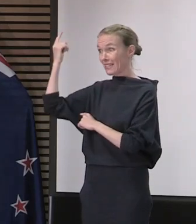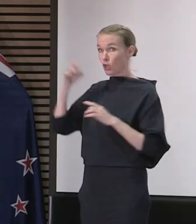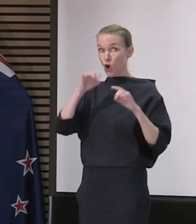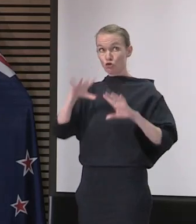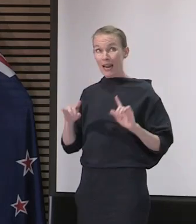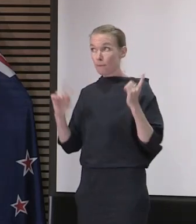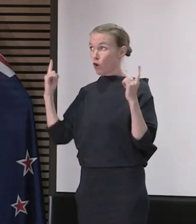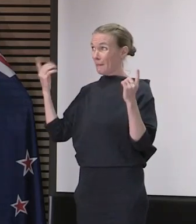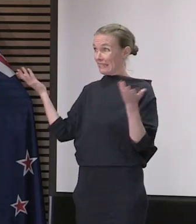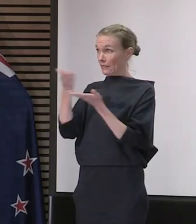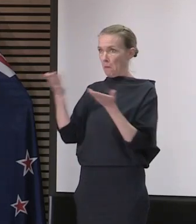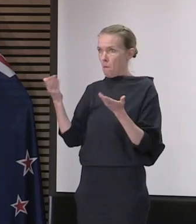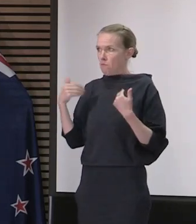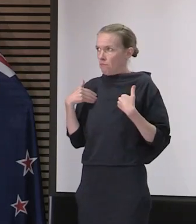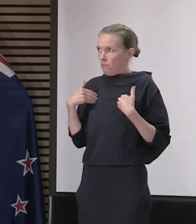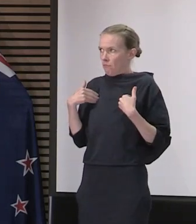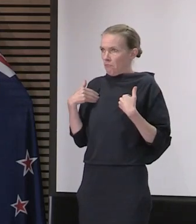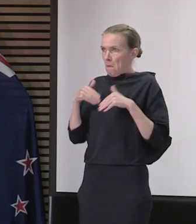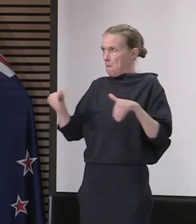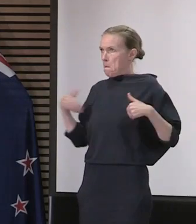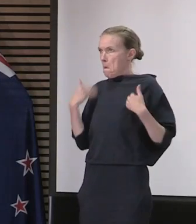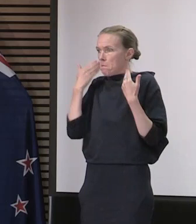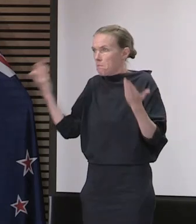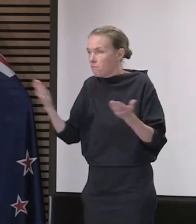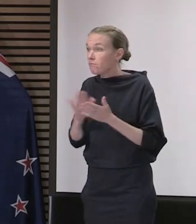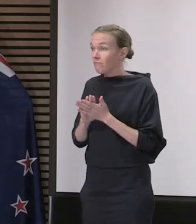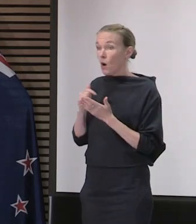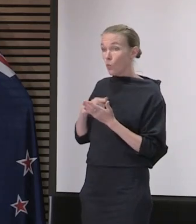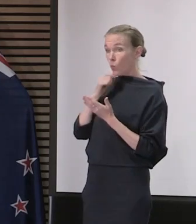will discuss with her